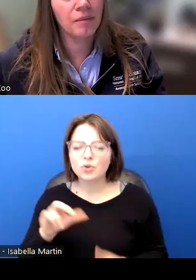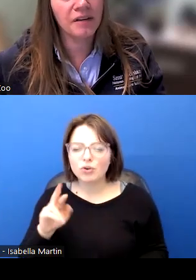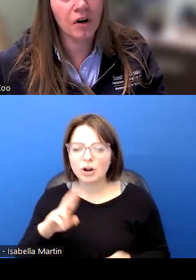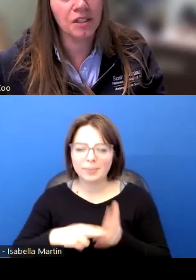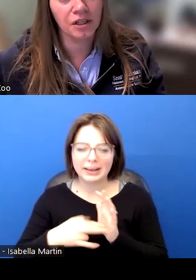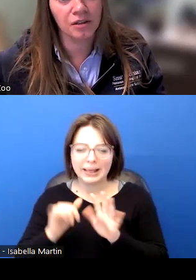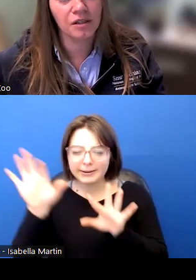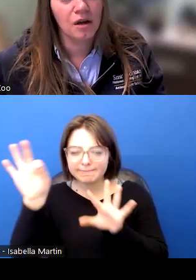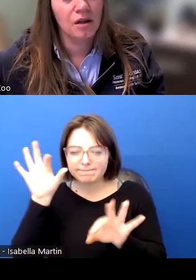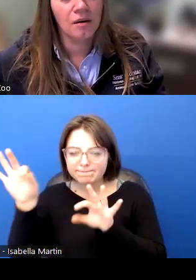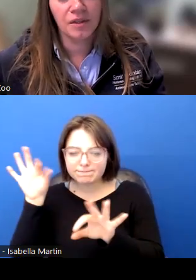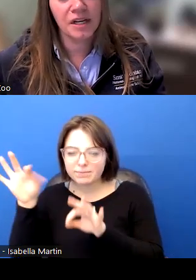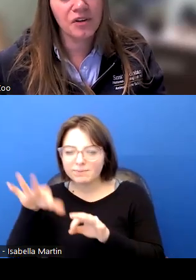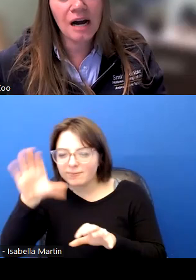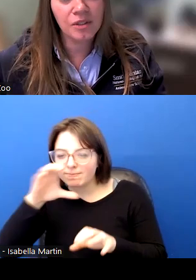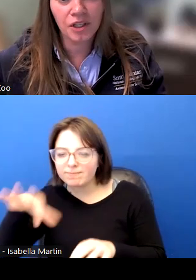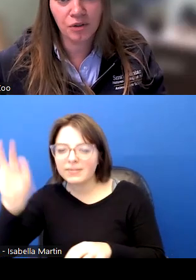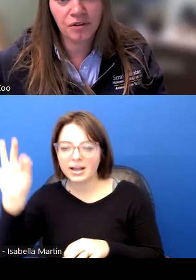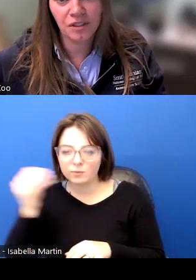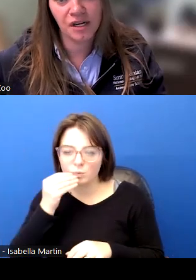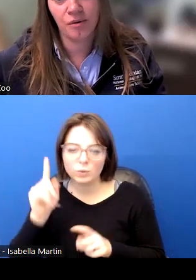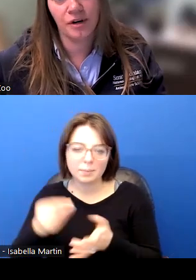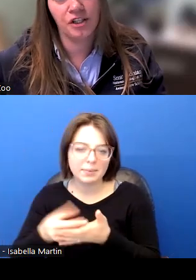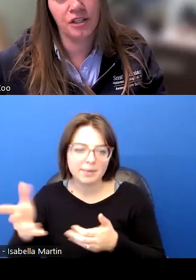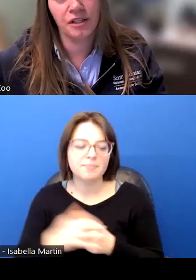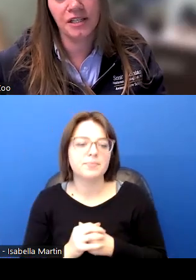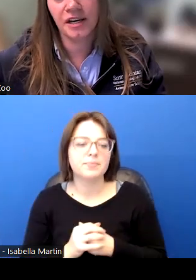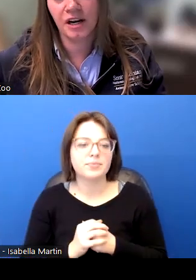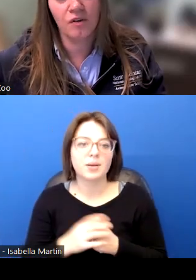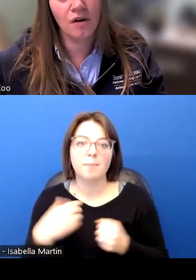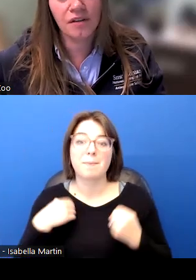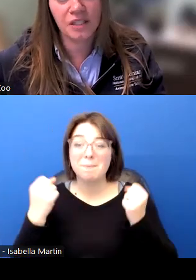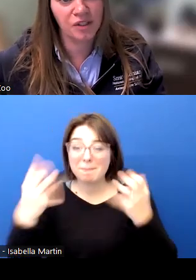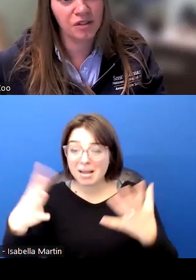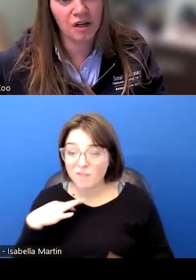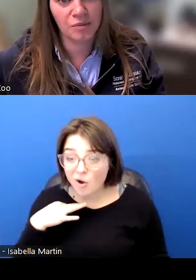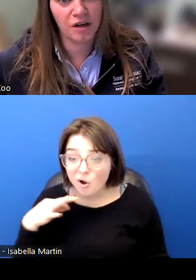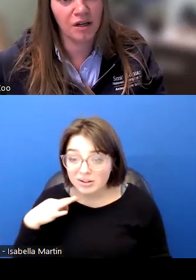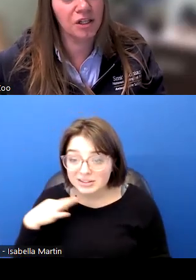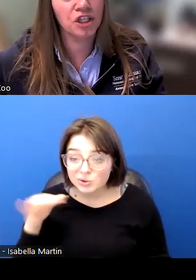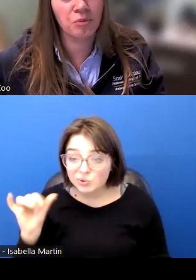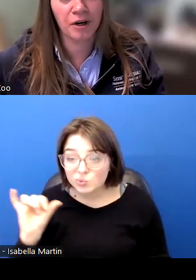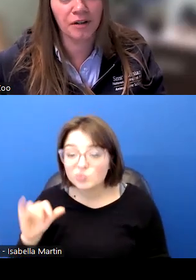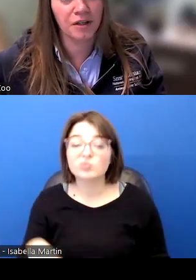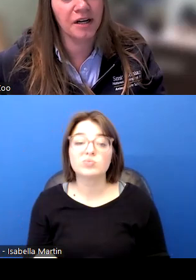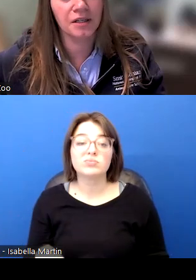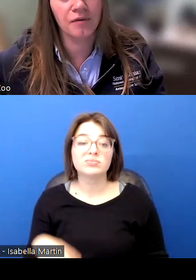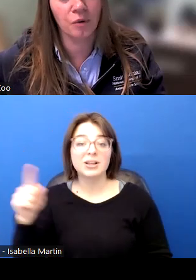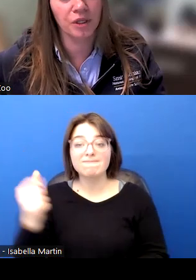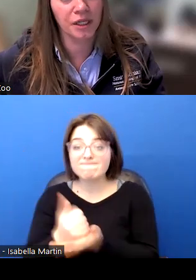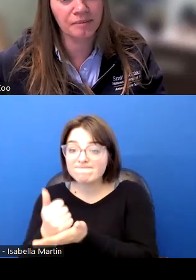many volunteers. These guys are absolutely critical to this operation. They take care of all the things that we just talked about in addition to preparing the diets that I'm formulating.